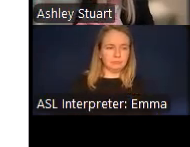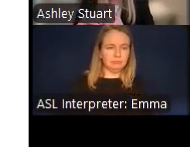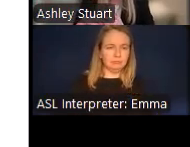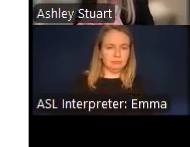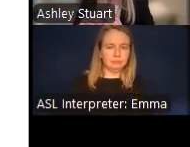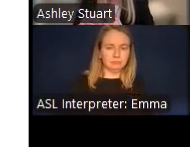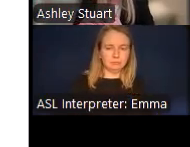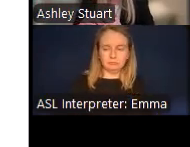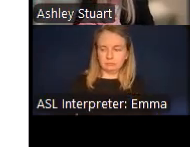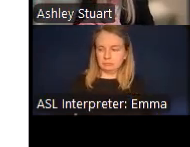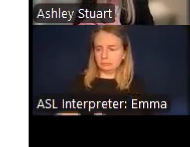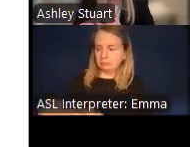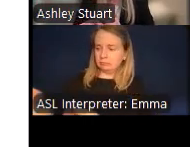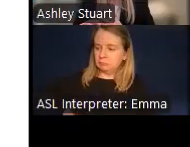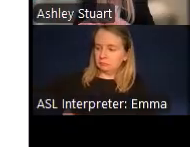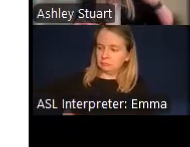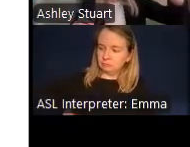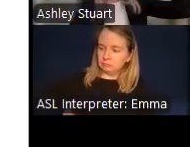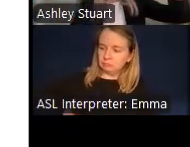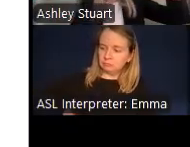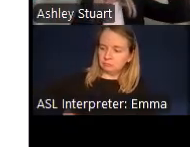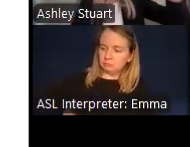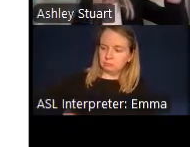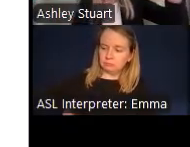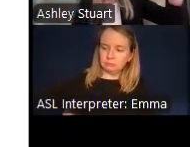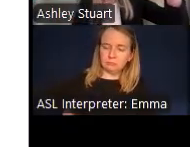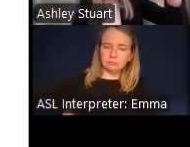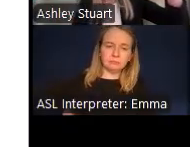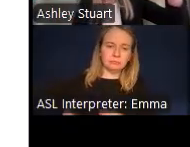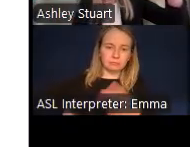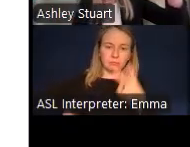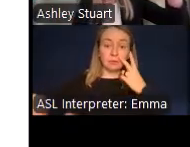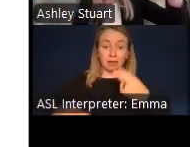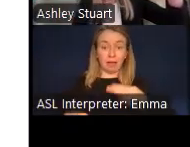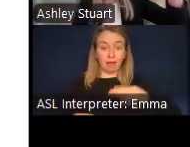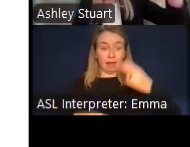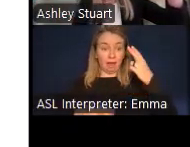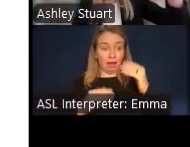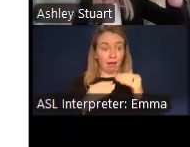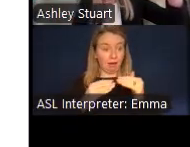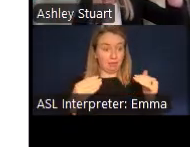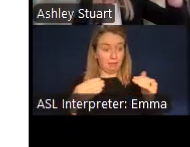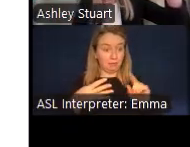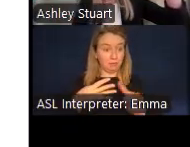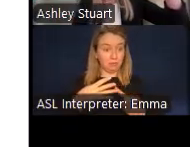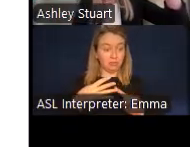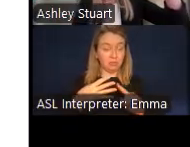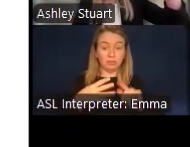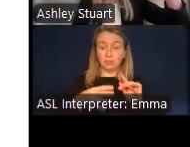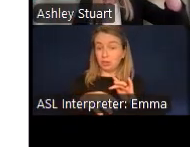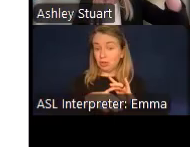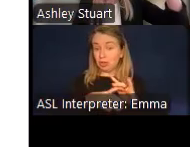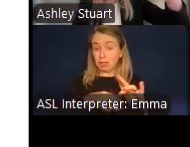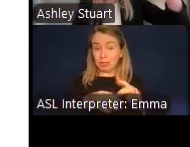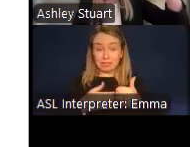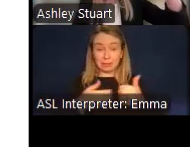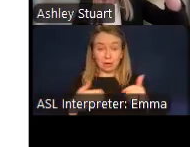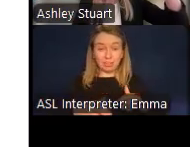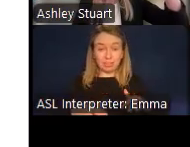We also see a pattern where we're going to have really high levels of early separation anxiety, and about 10% of